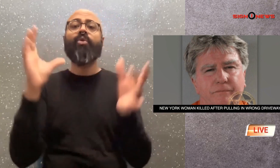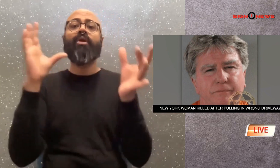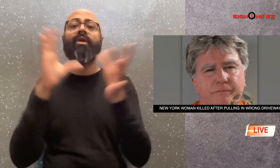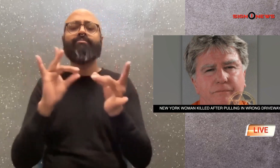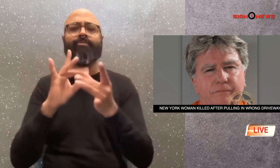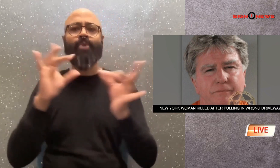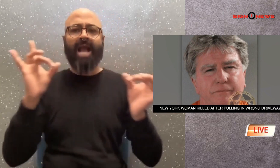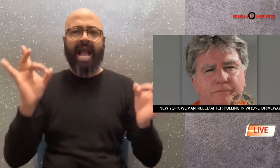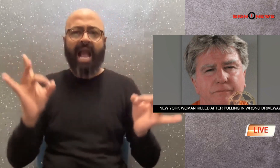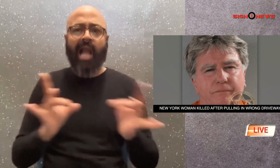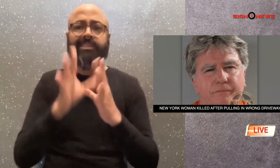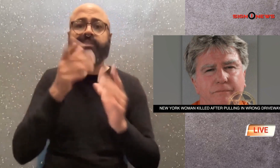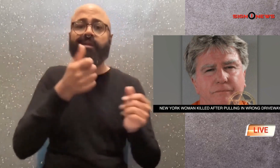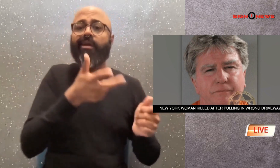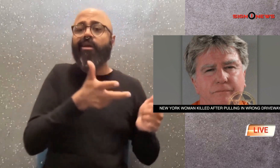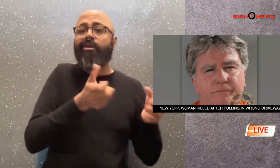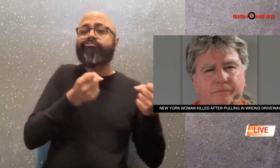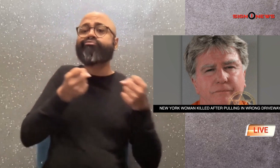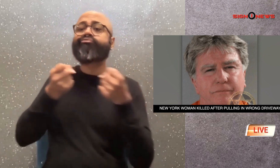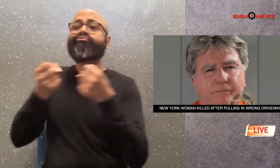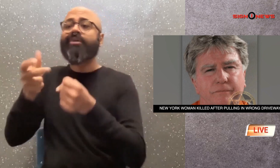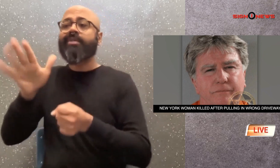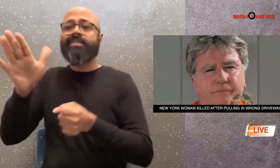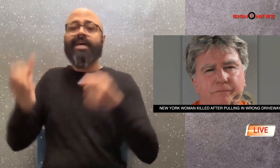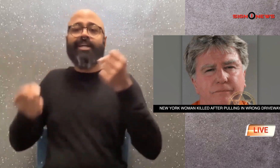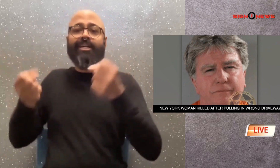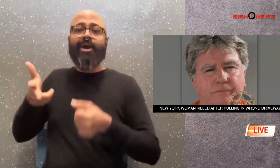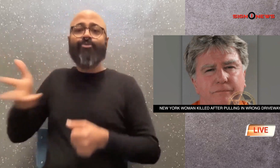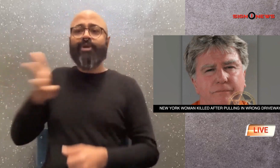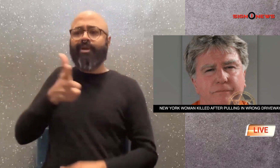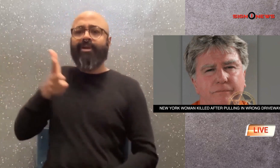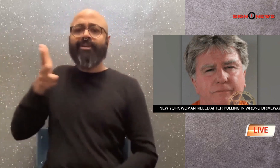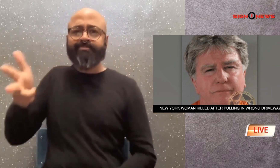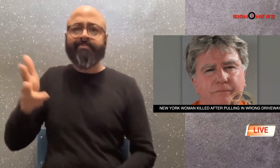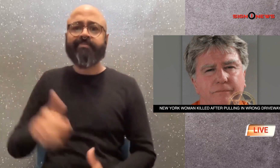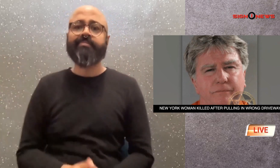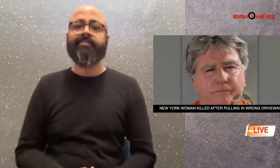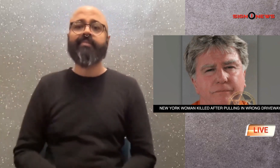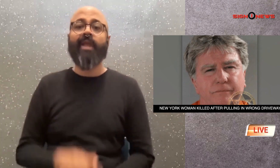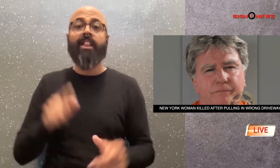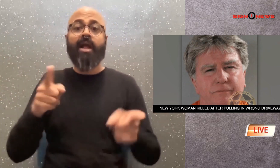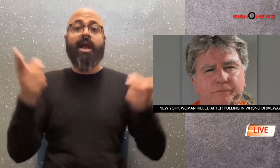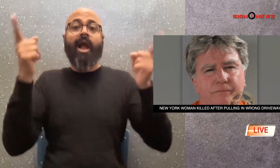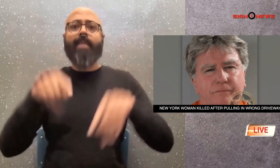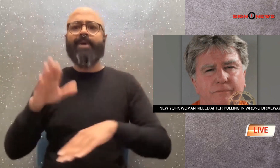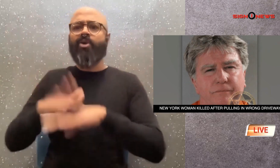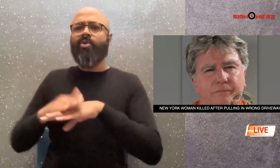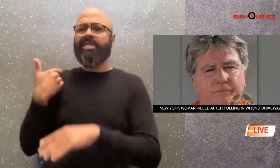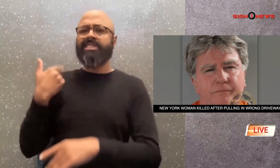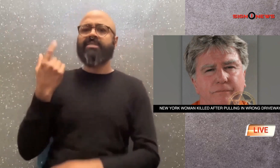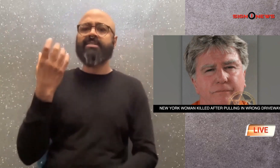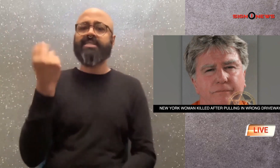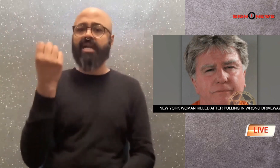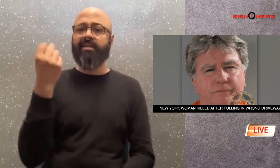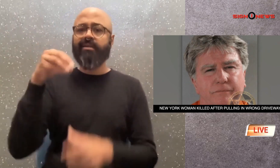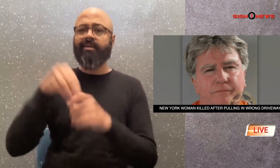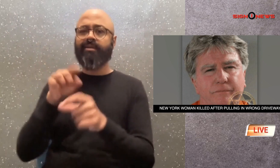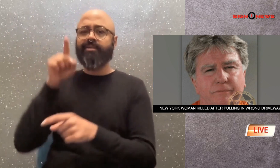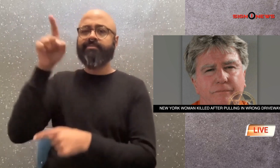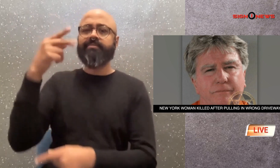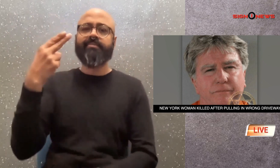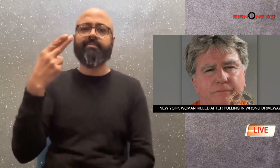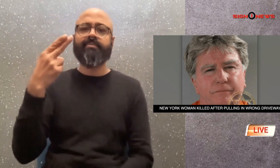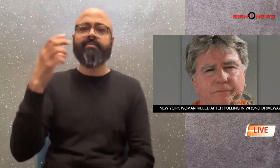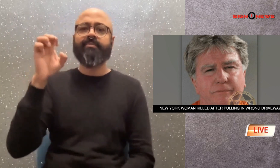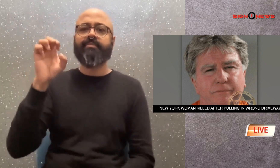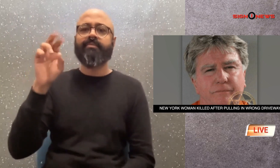who authorities say accidentally turned into his driveway this happened on Saturday in